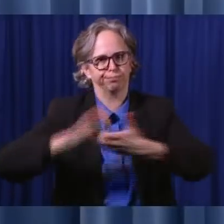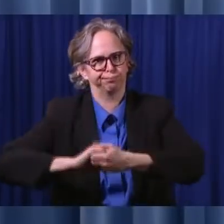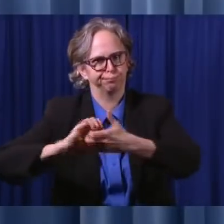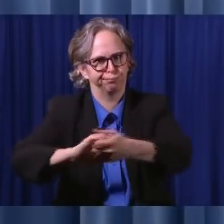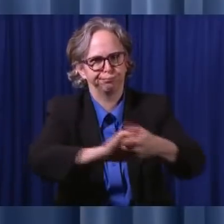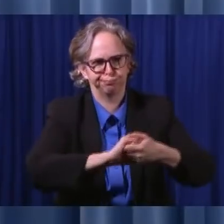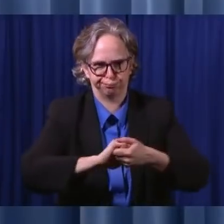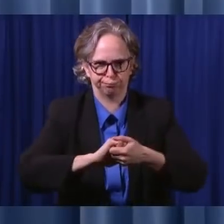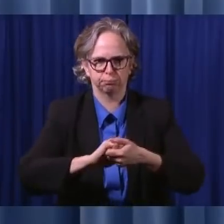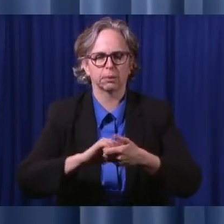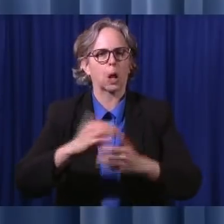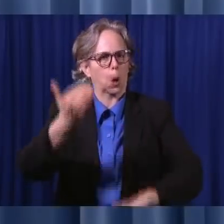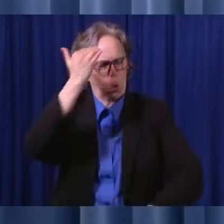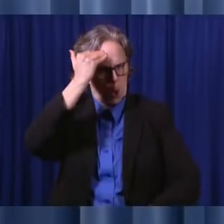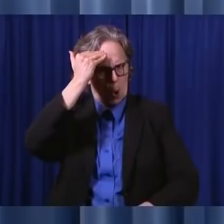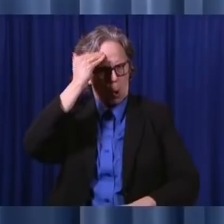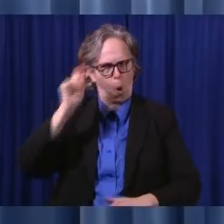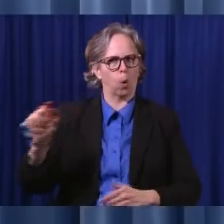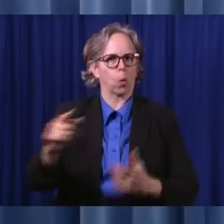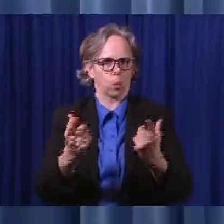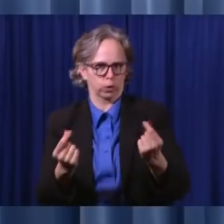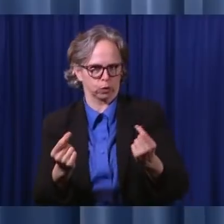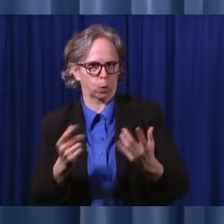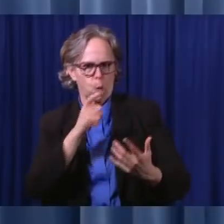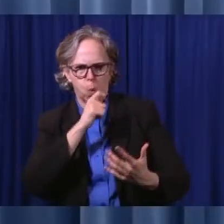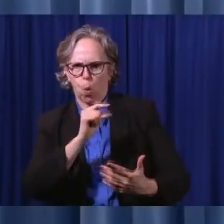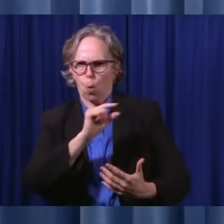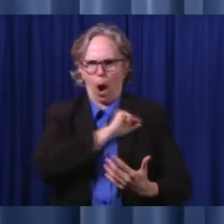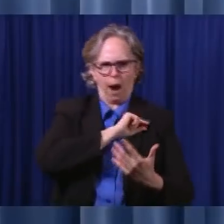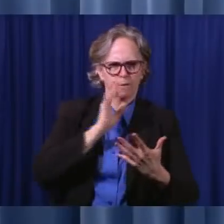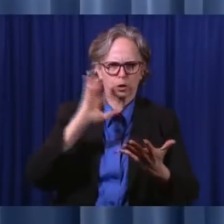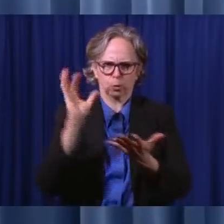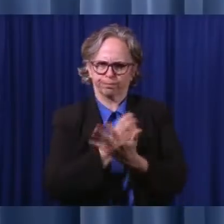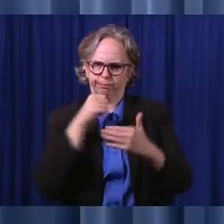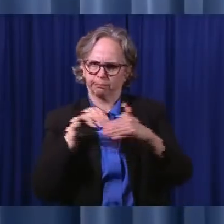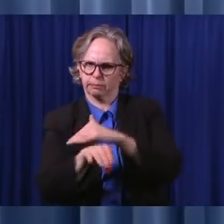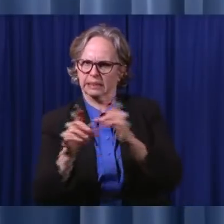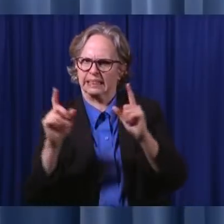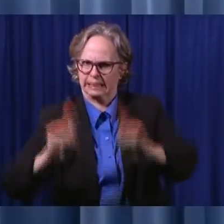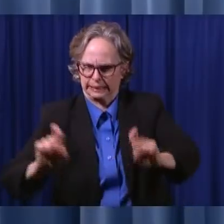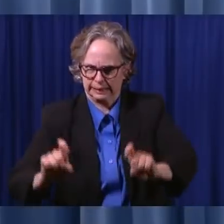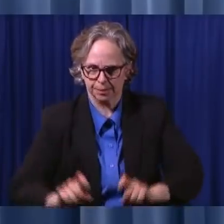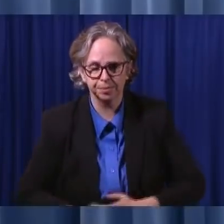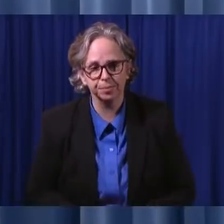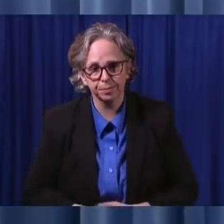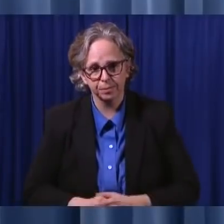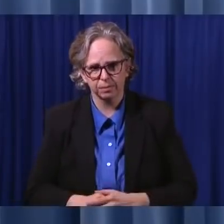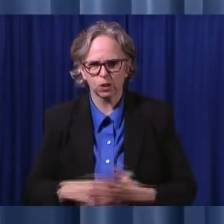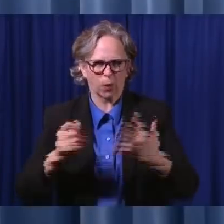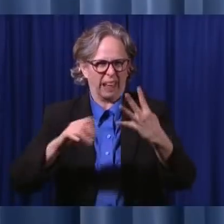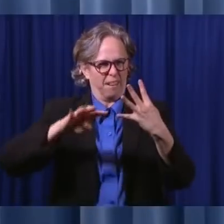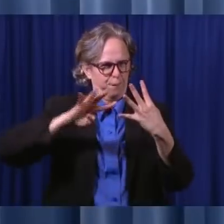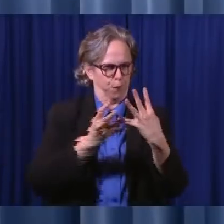WE'RE TALKING WITH HOSPITALS TO EXPAND THE HOSPITAL TESTING AND THE SURGERY ALLOWED. WE'RE NOT MAKING THAT ANNOUNCEMENT TODAY.